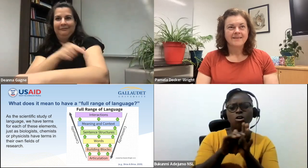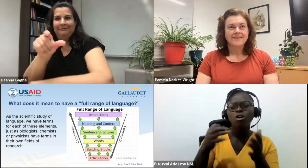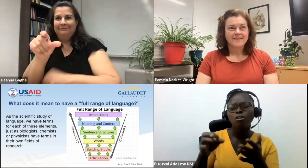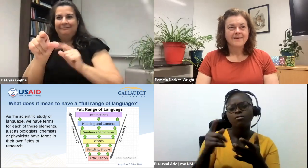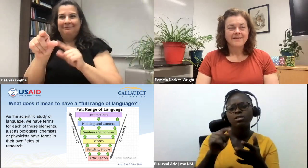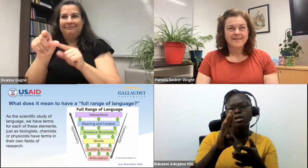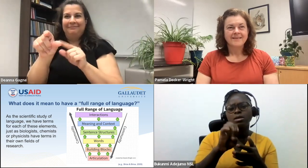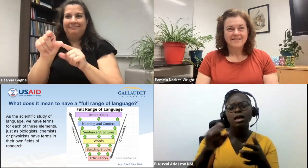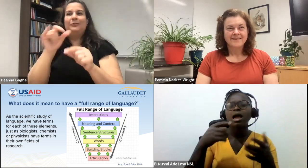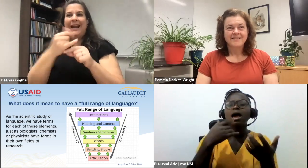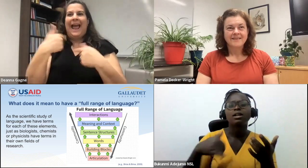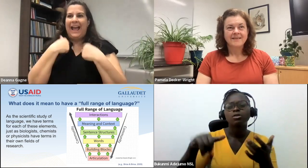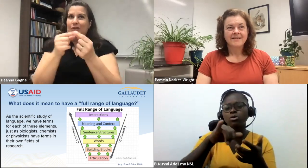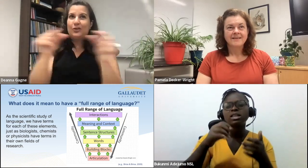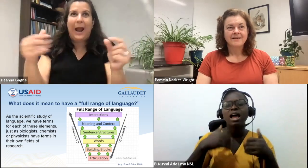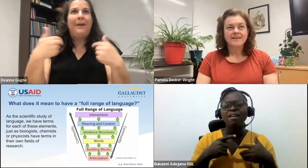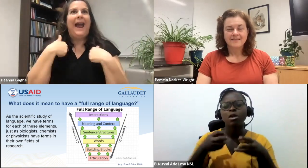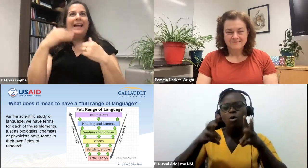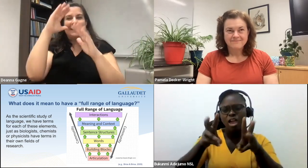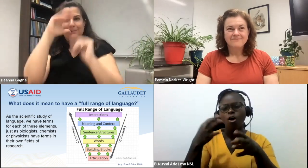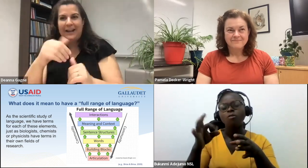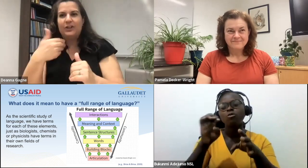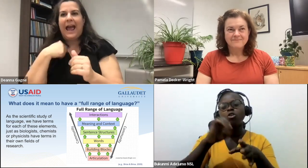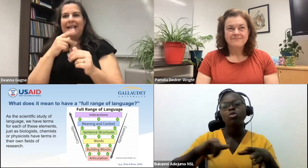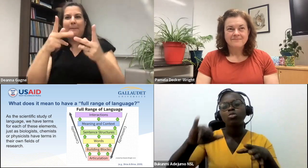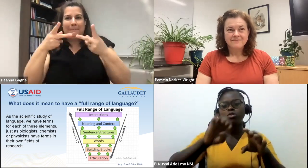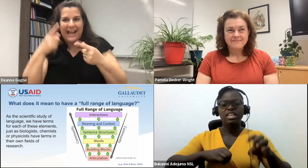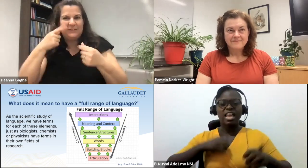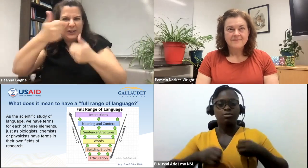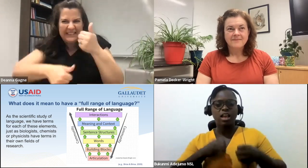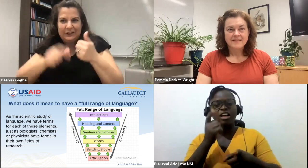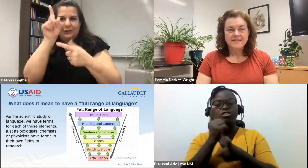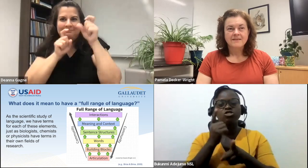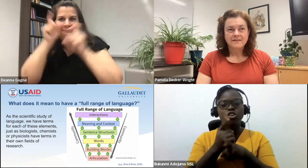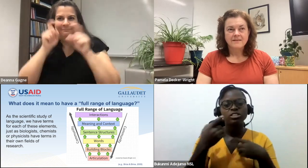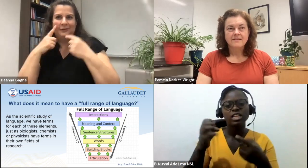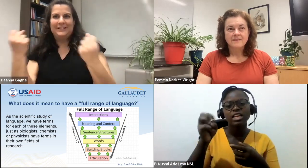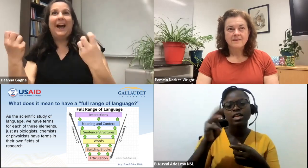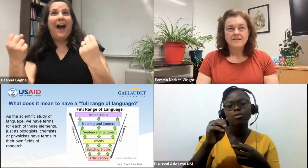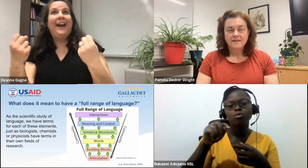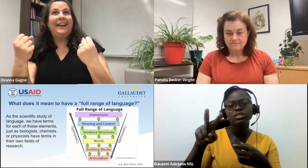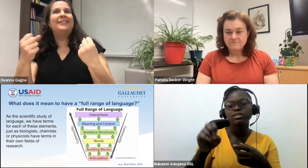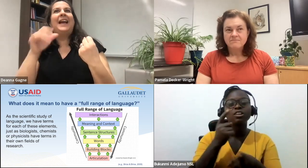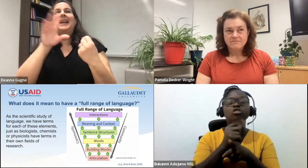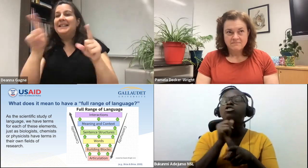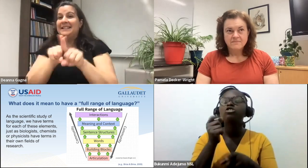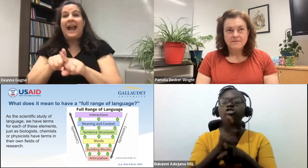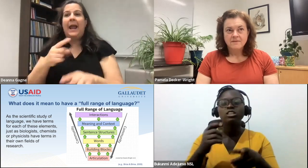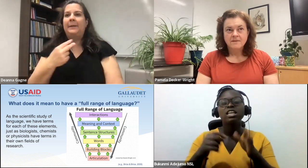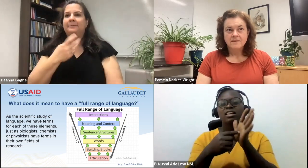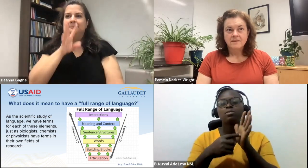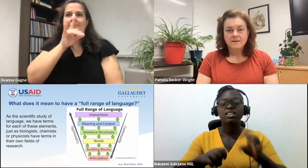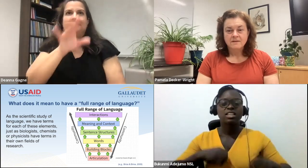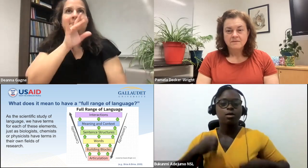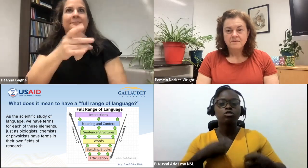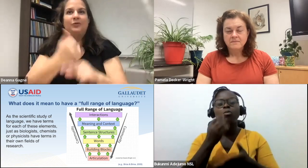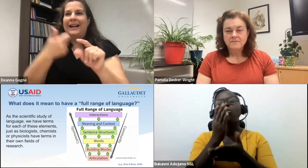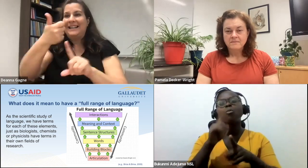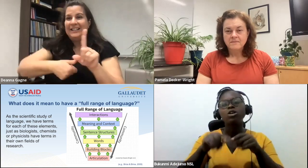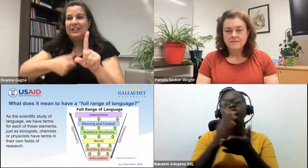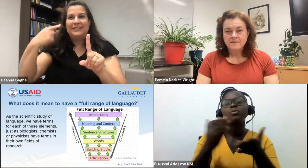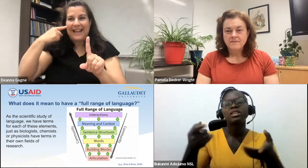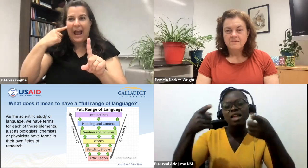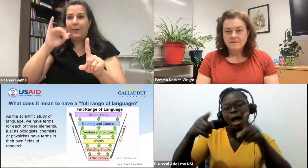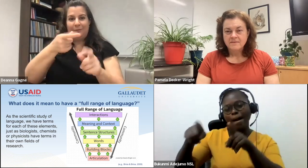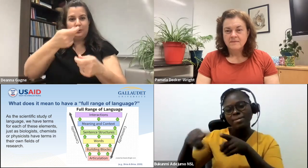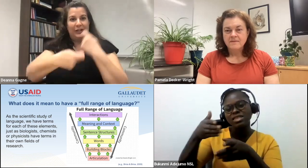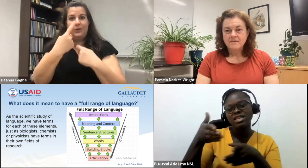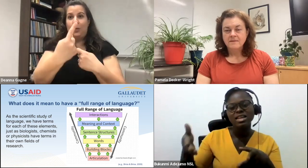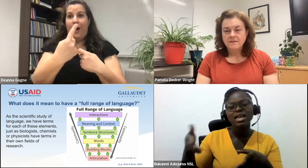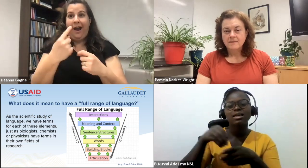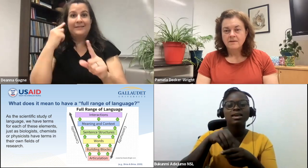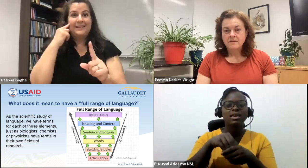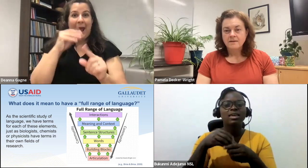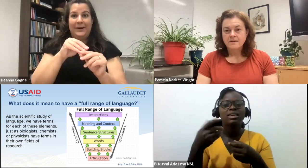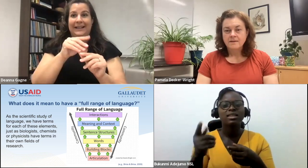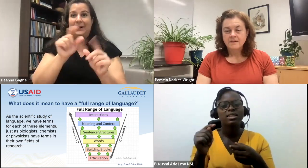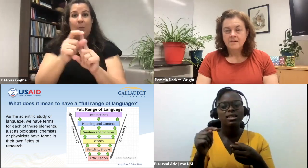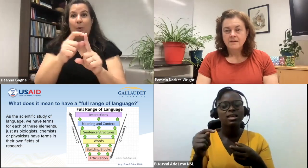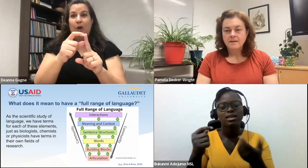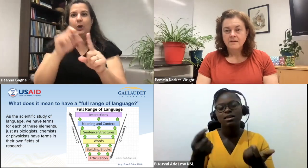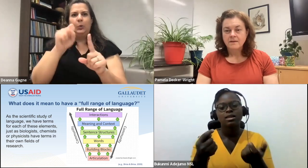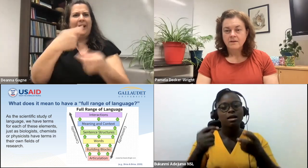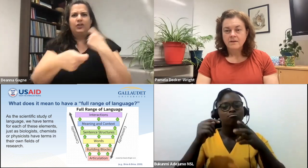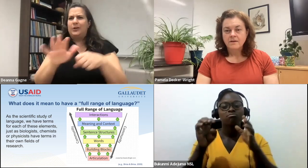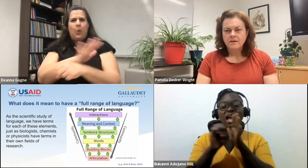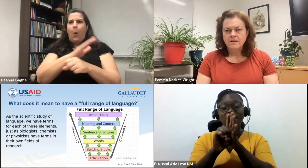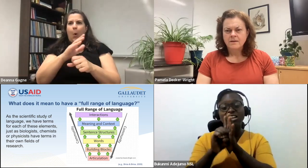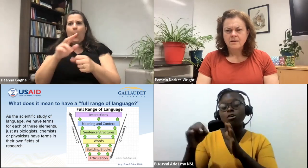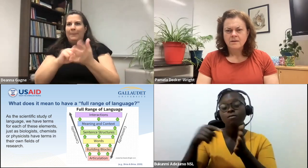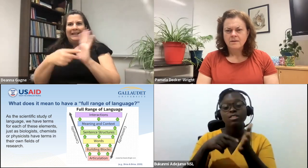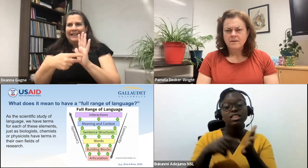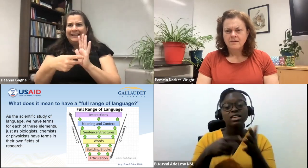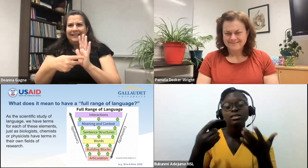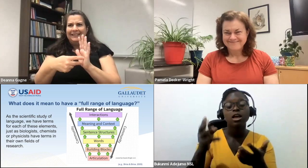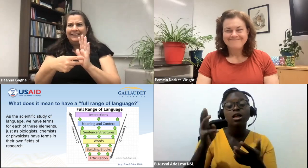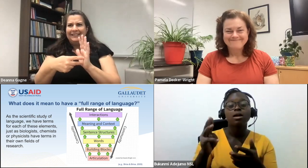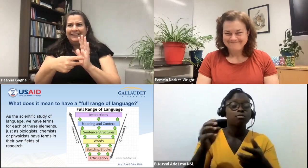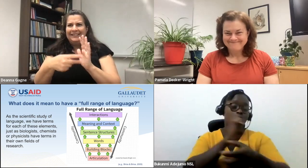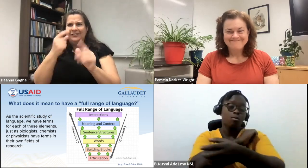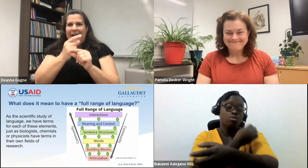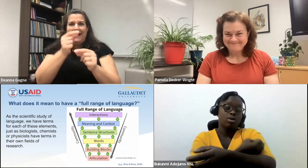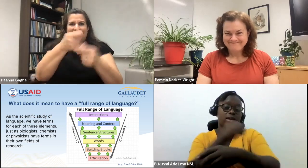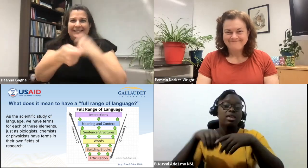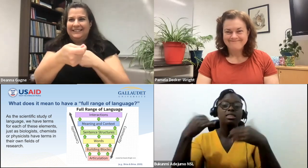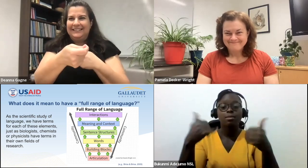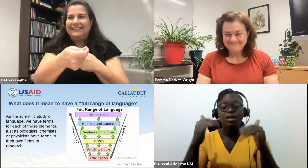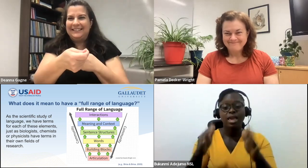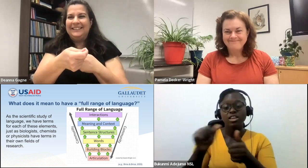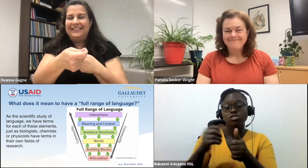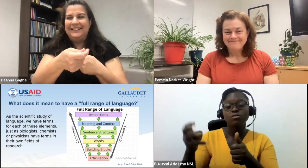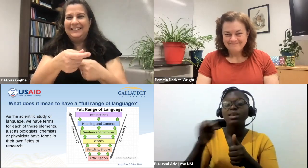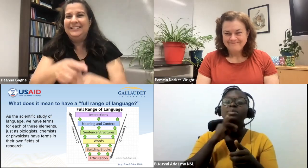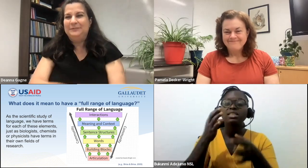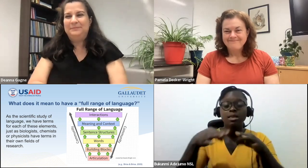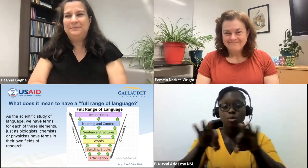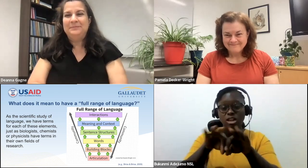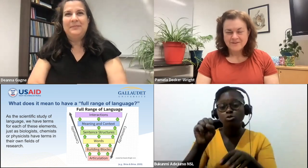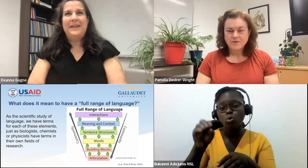something happening there, and it's in the link parlance of this analogy of the muscle in the player. Each of them is vitally important. And so in spoken language, each sound, each phony is part of a word can change the entire meaning of the word on the whole right?